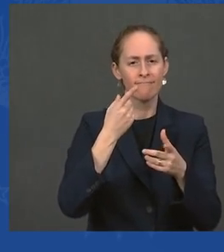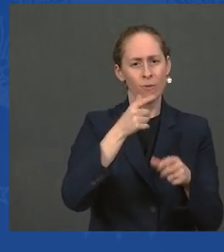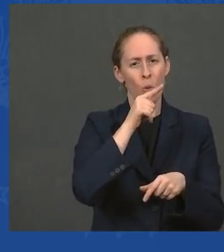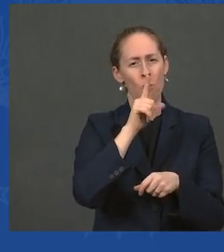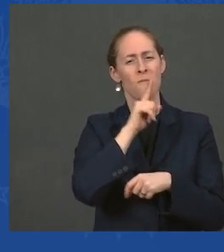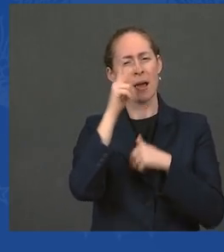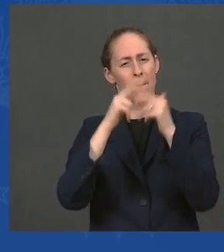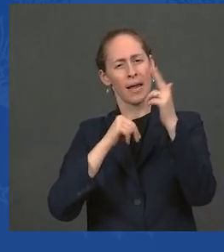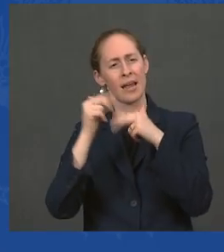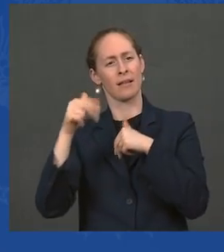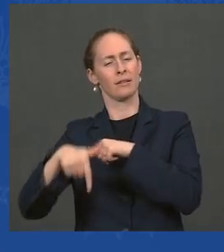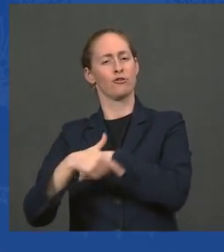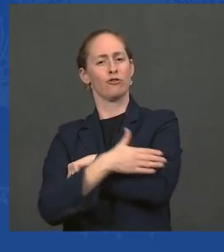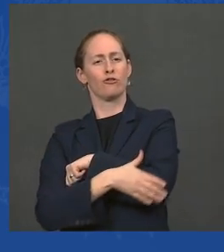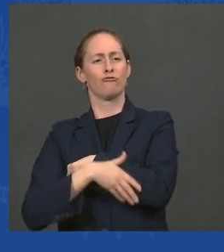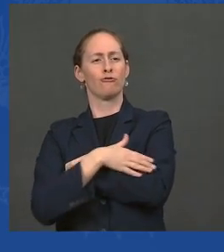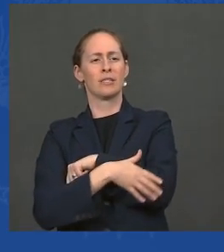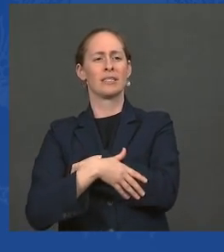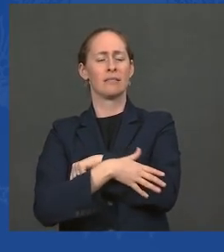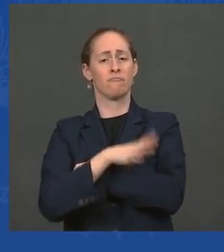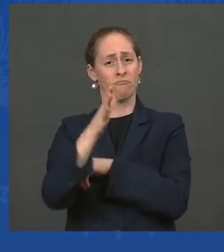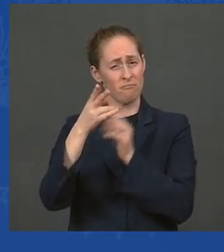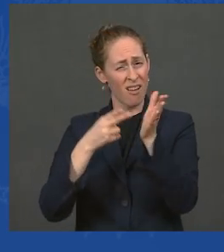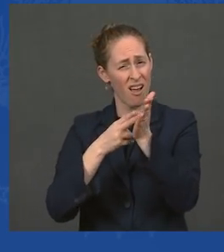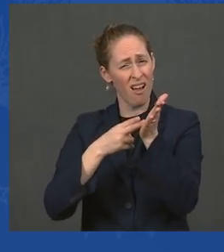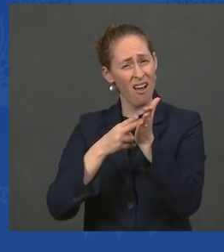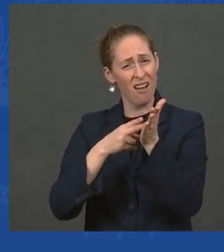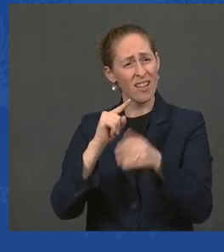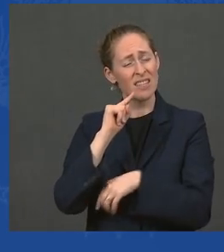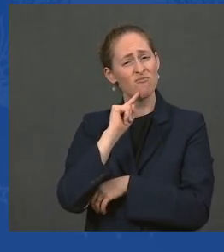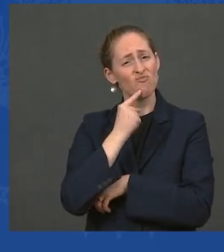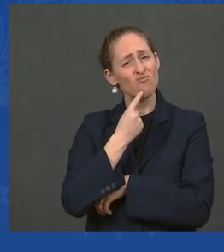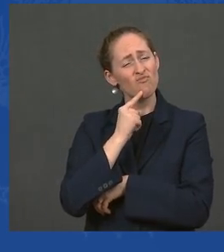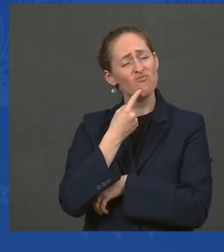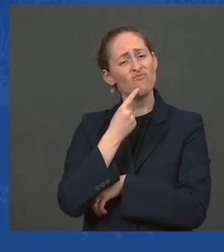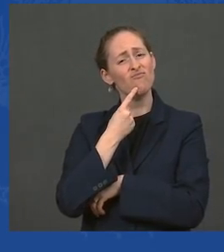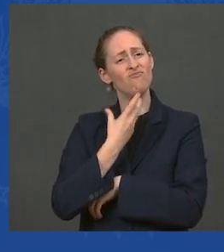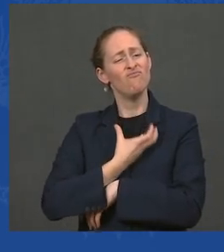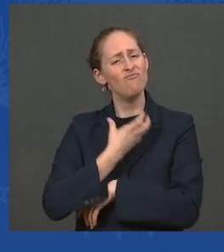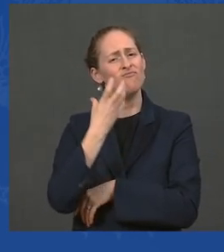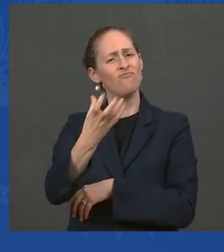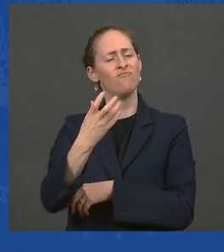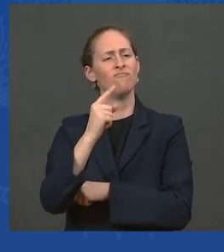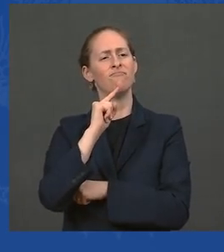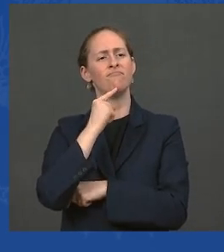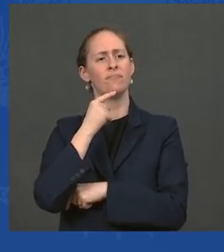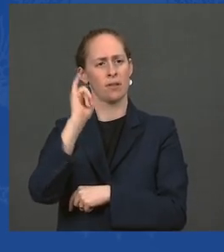I'm not -- it's not hyperbole. I mean it from the bottom of my heart. That's why I proposed two critical pieces of legislation